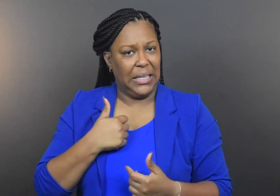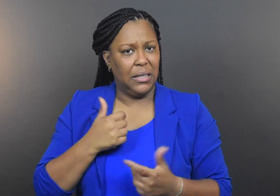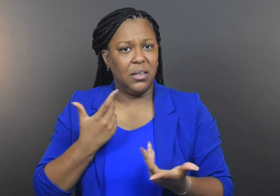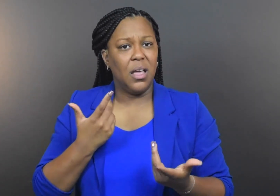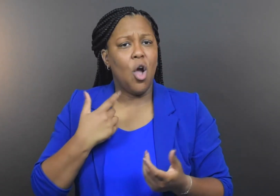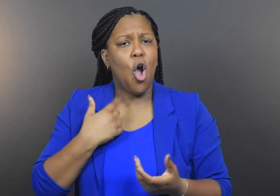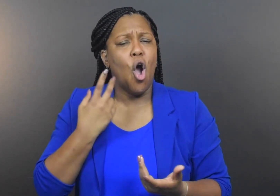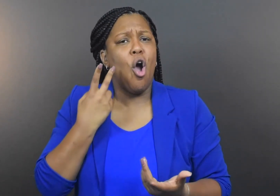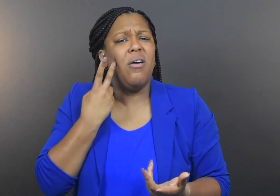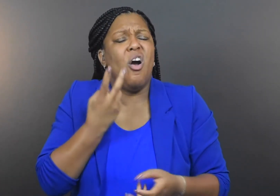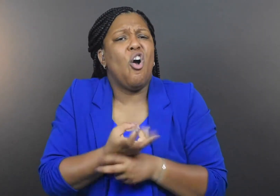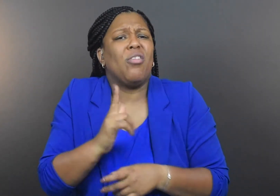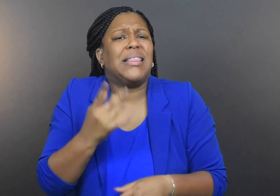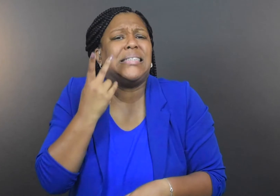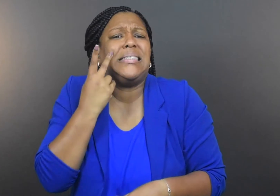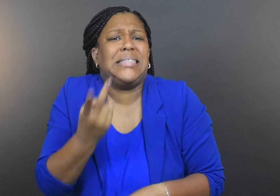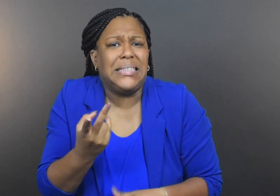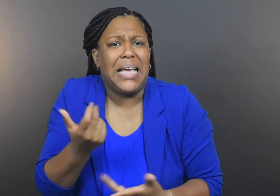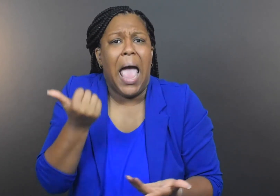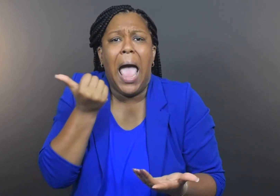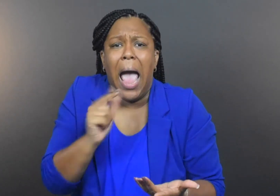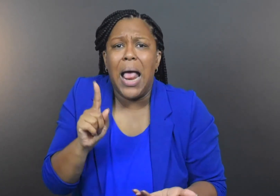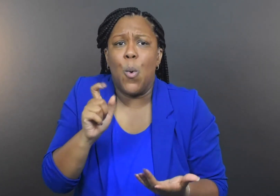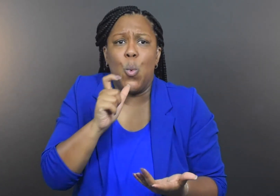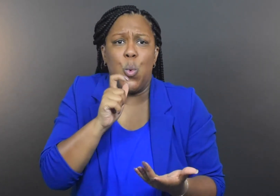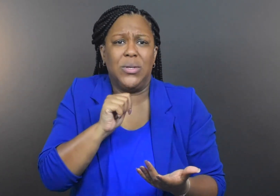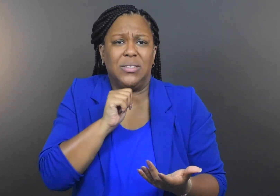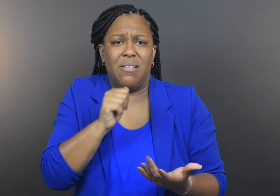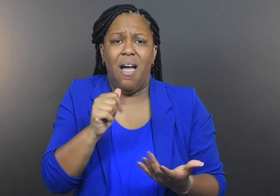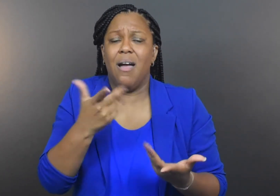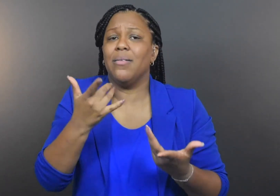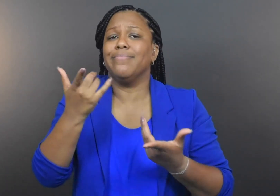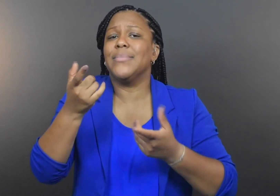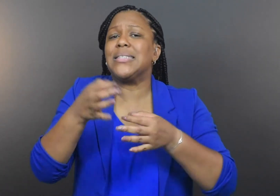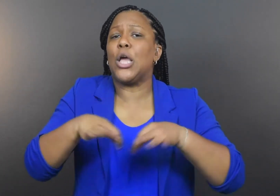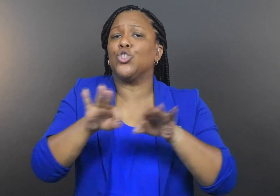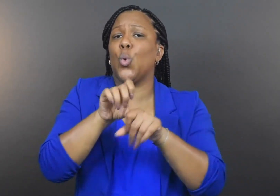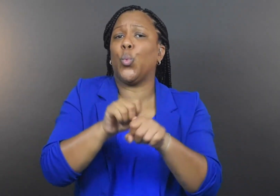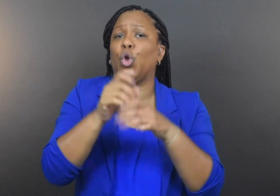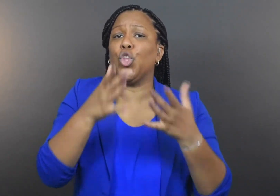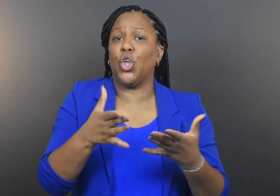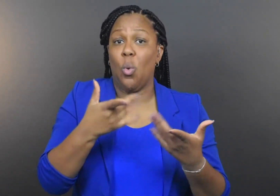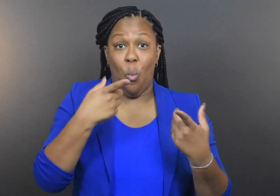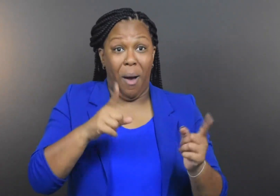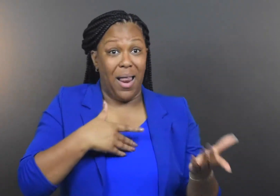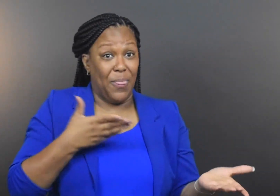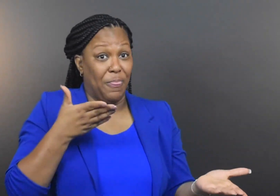“I hardly saw anyone who was not an essential worker while I was there because everyone was